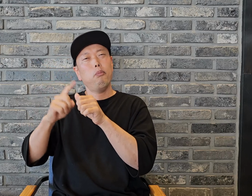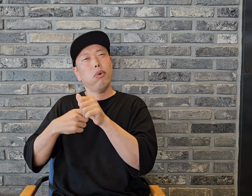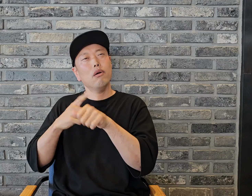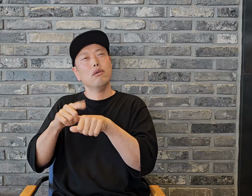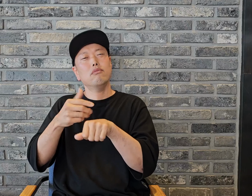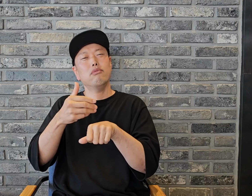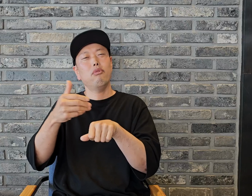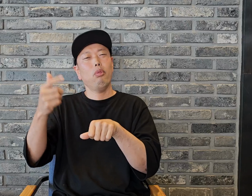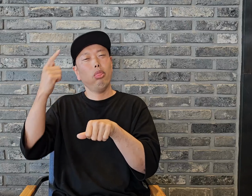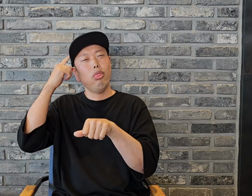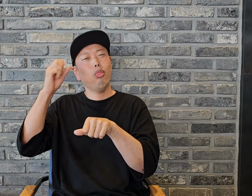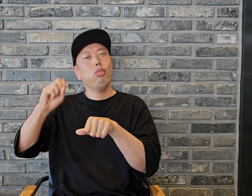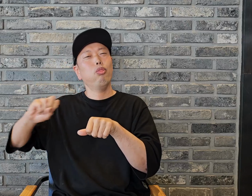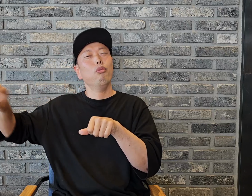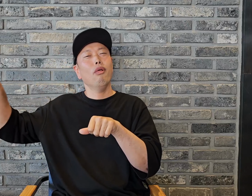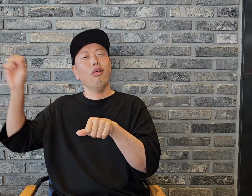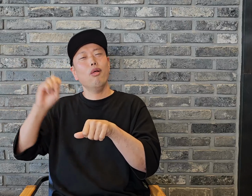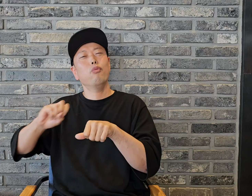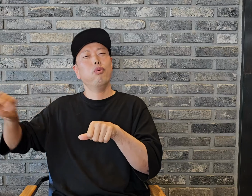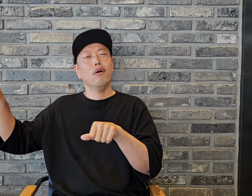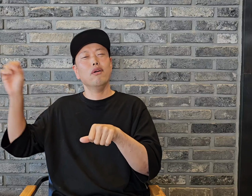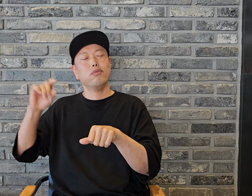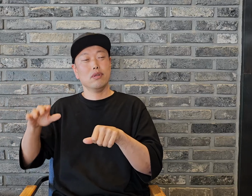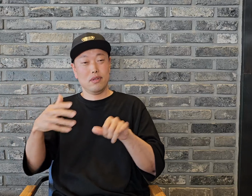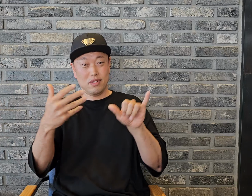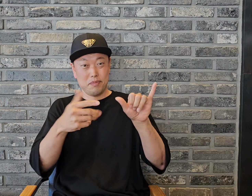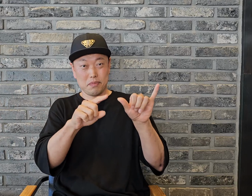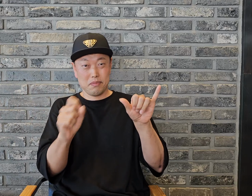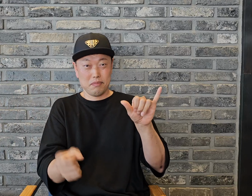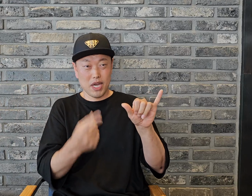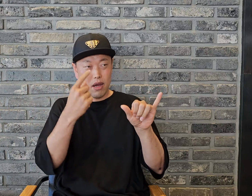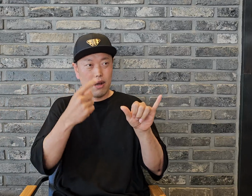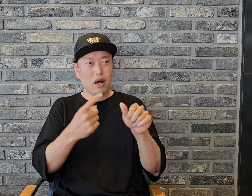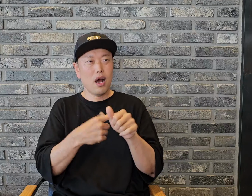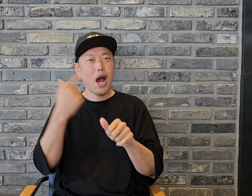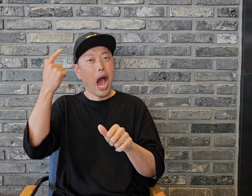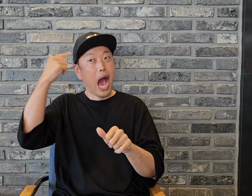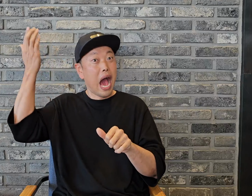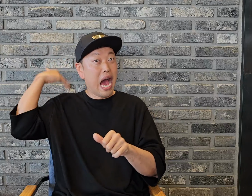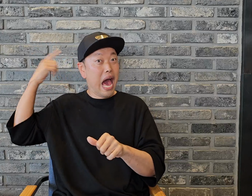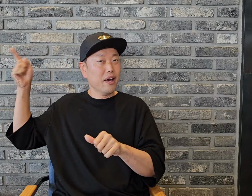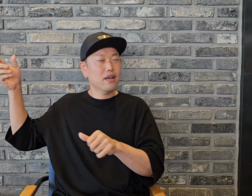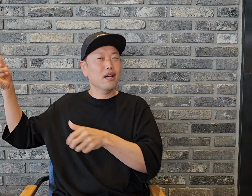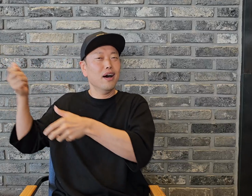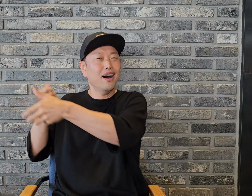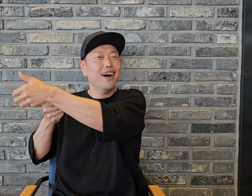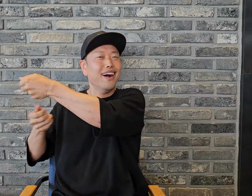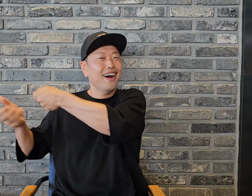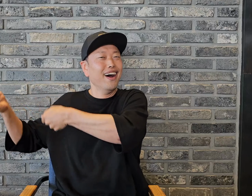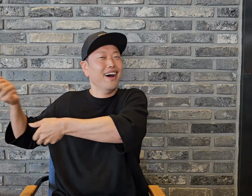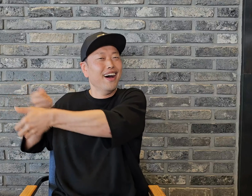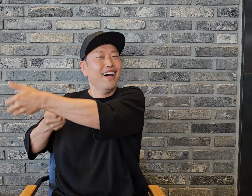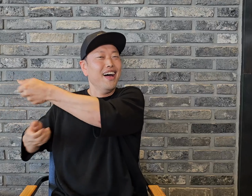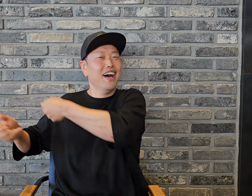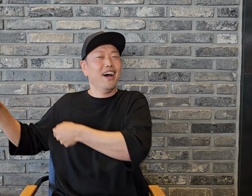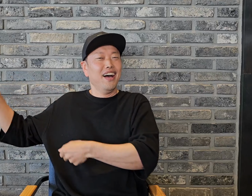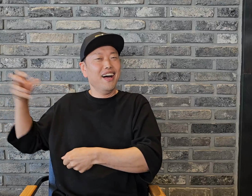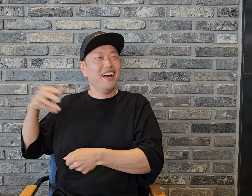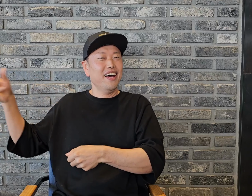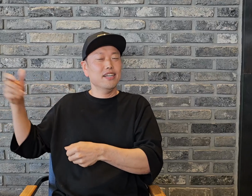As time went by, I forgot about them, but when I started YouTube, I took out those ideas again and used them